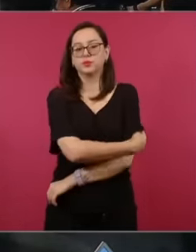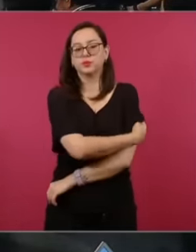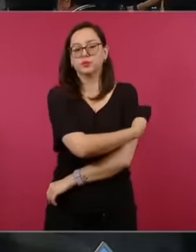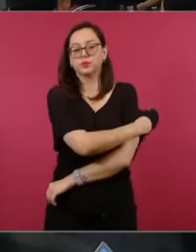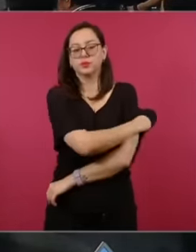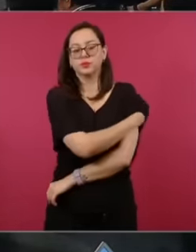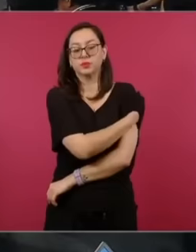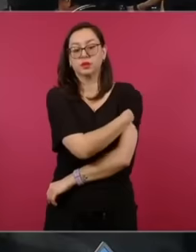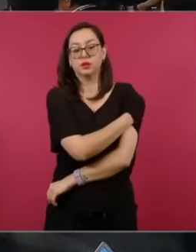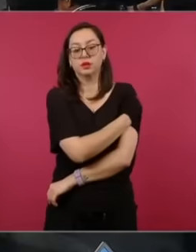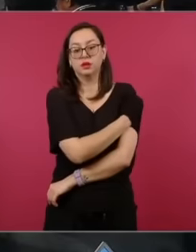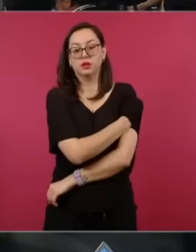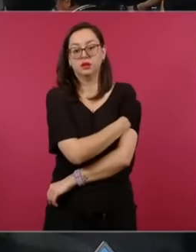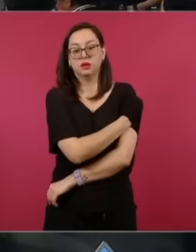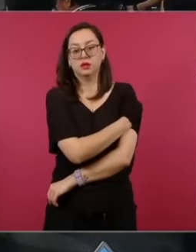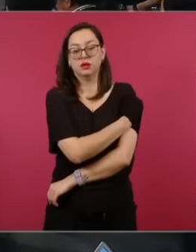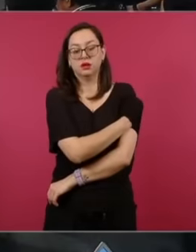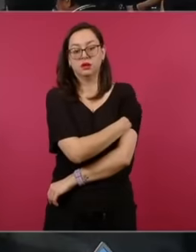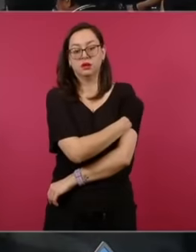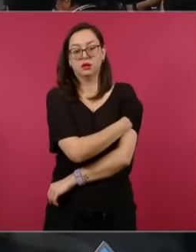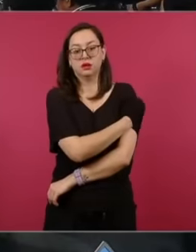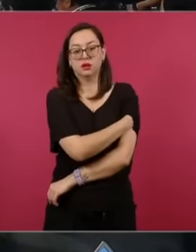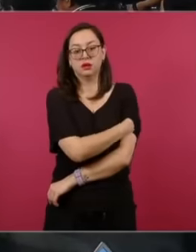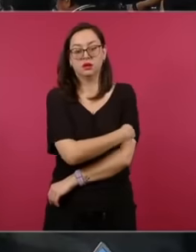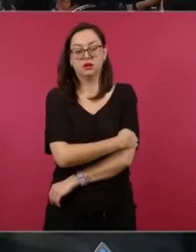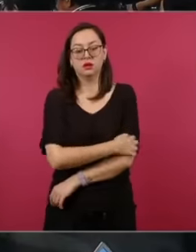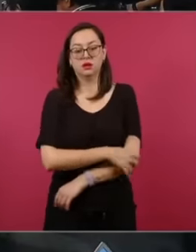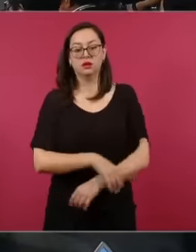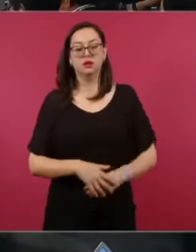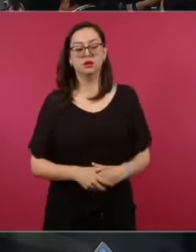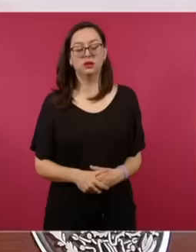an